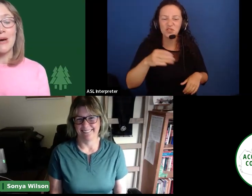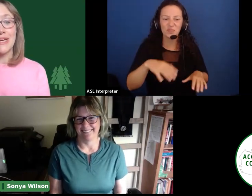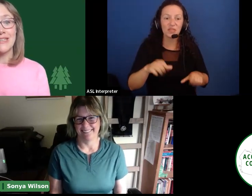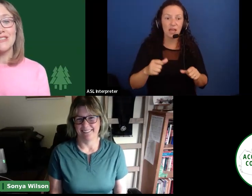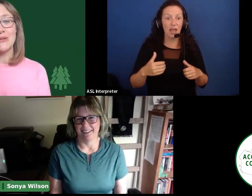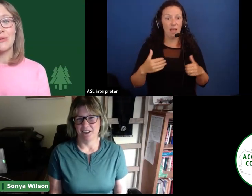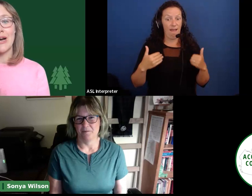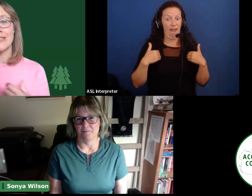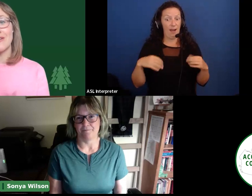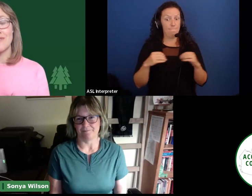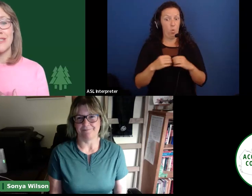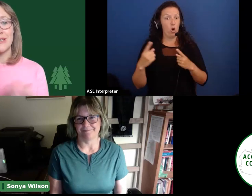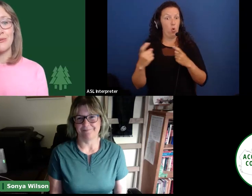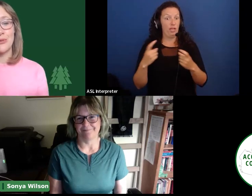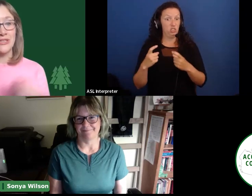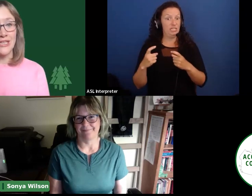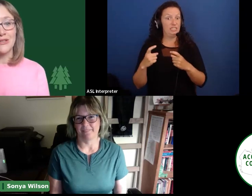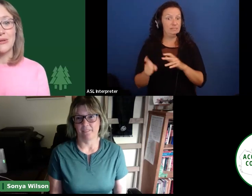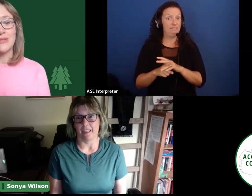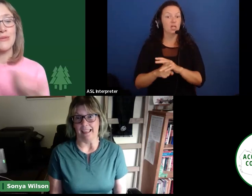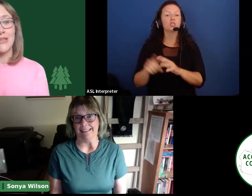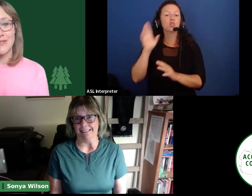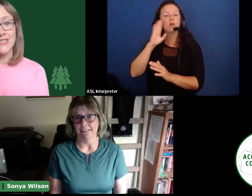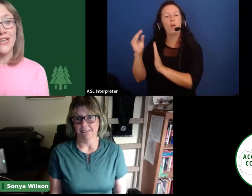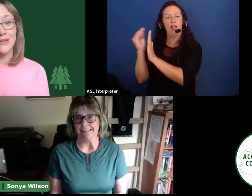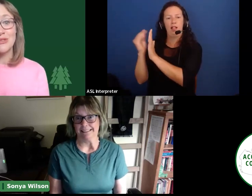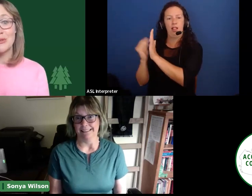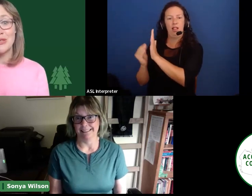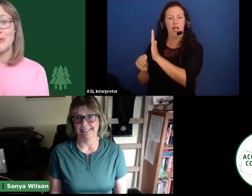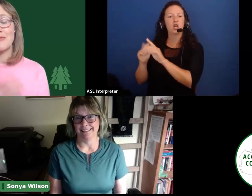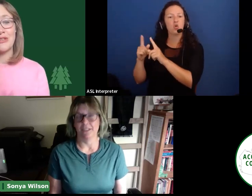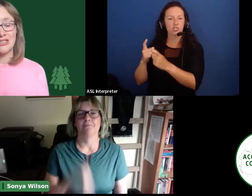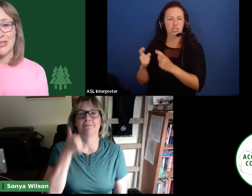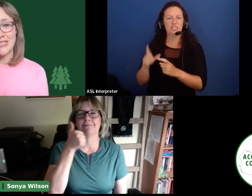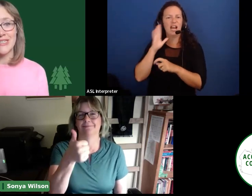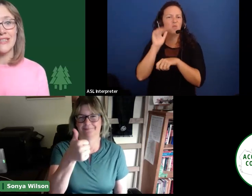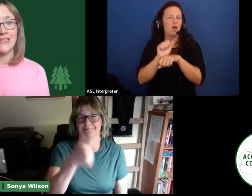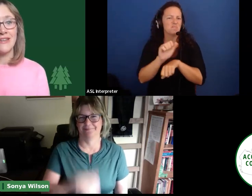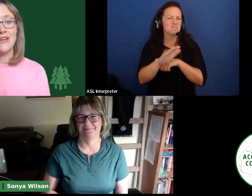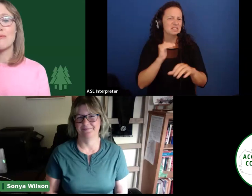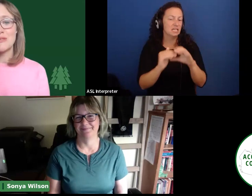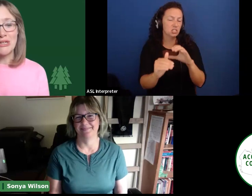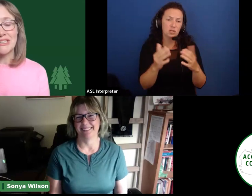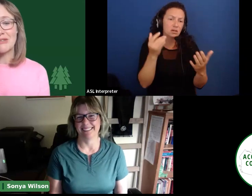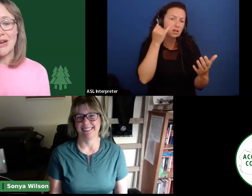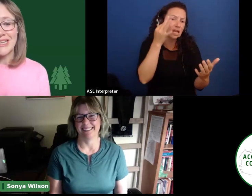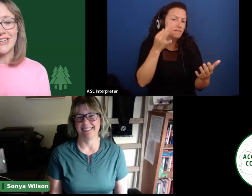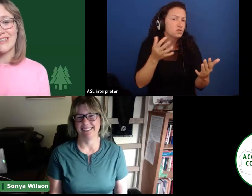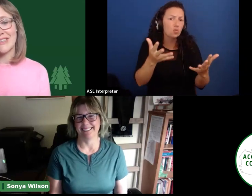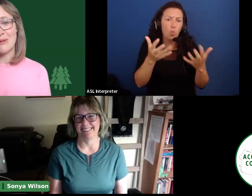come in, so I'd love to, we'll collect those. I would love to send them to you if you're interested in responding and writing, I think